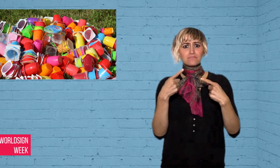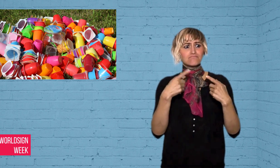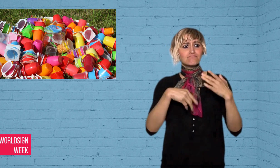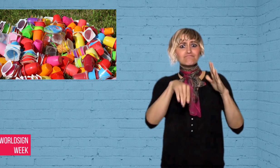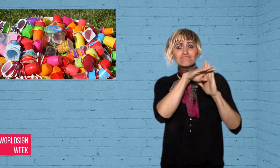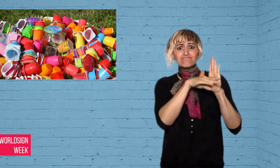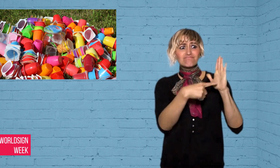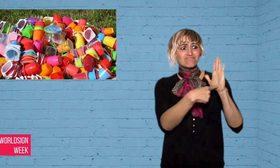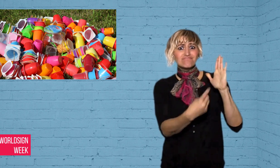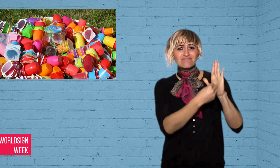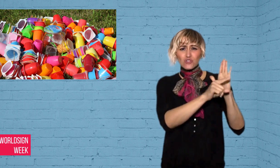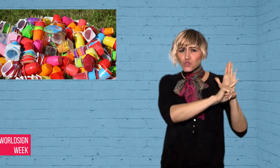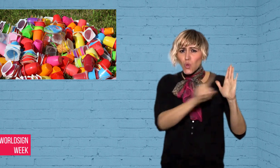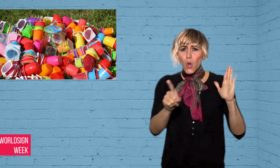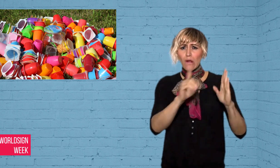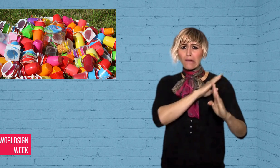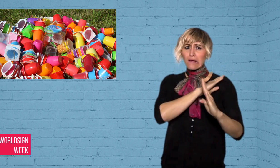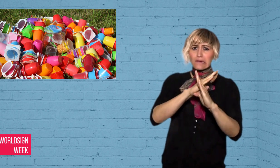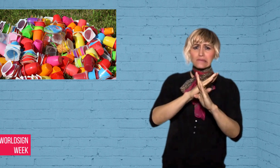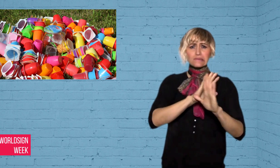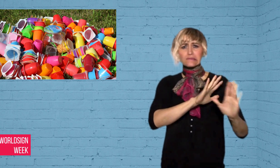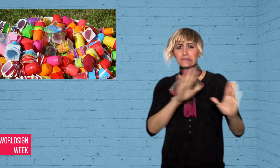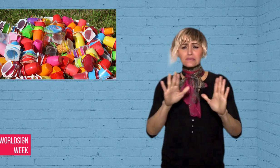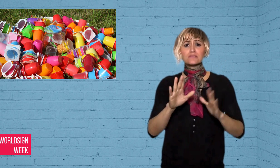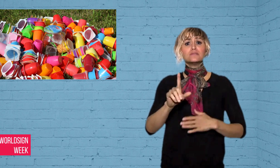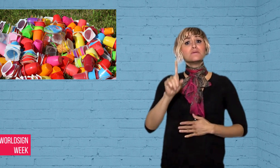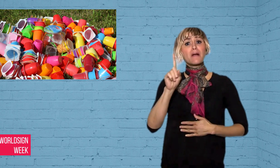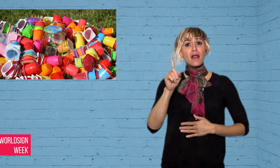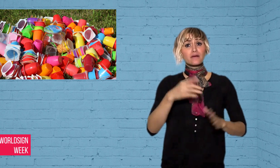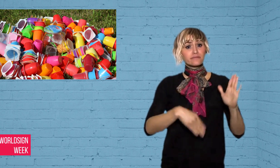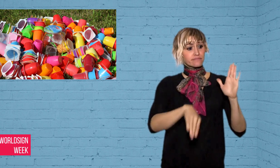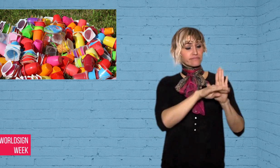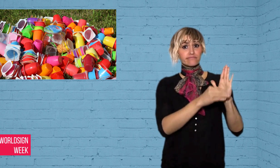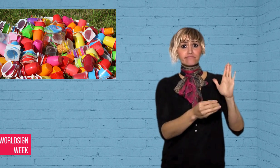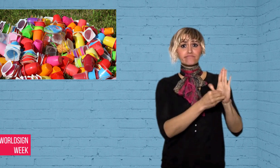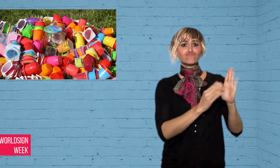ban is still in place.